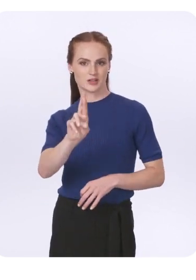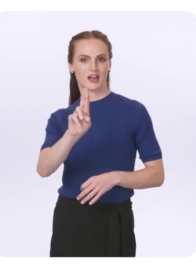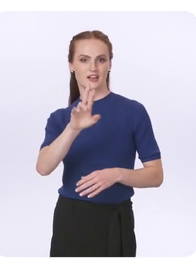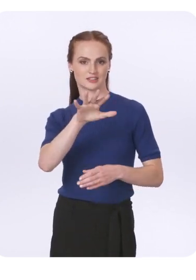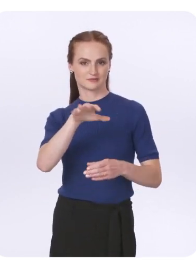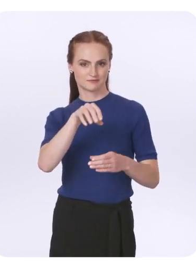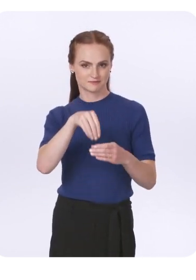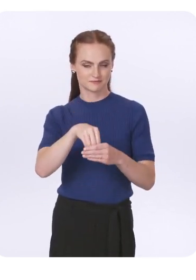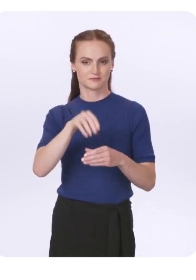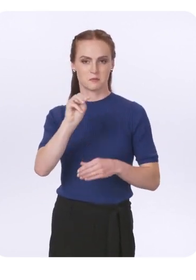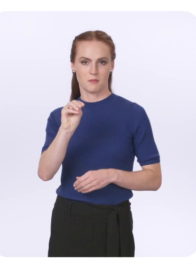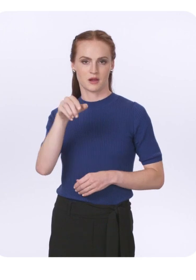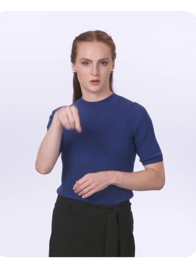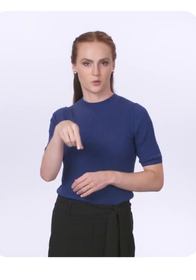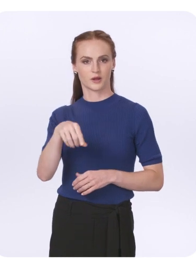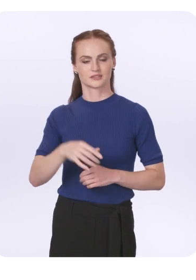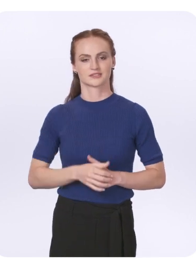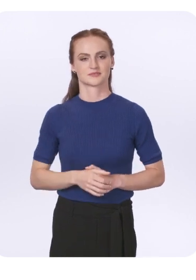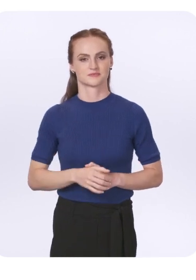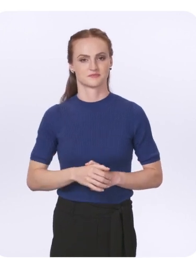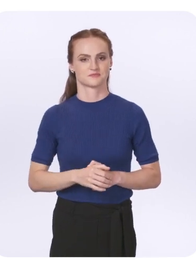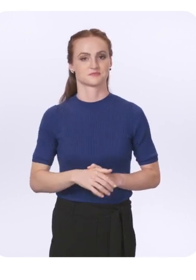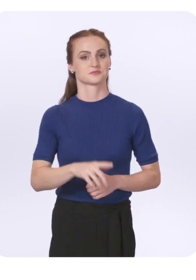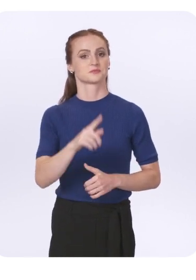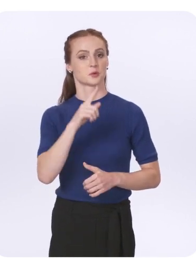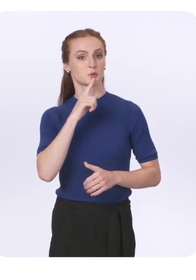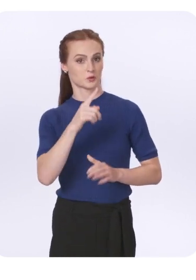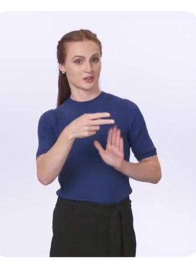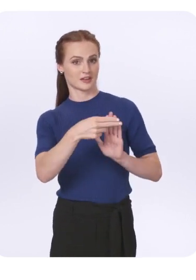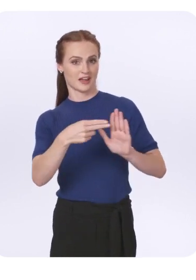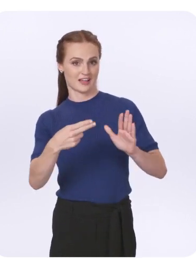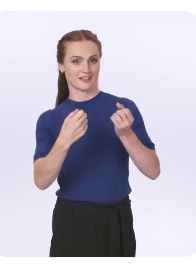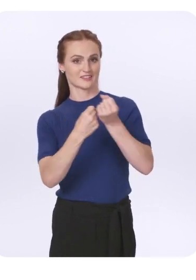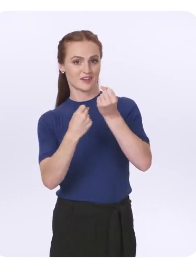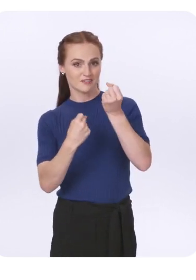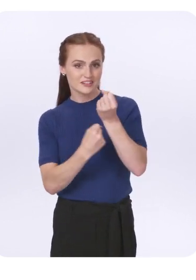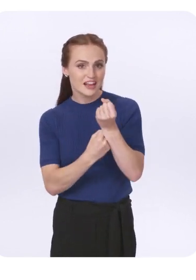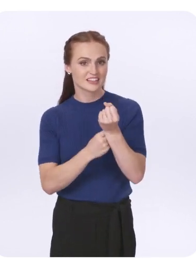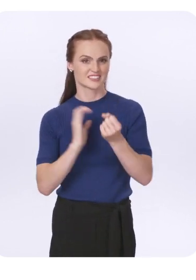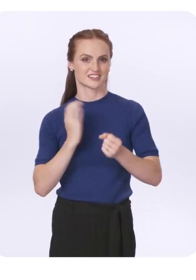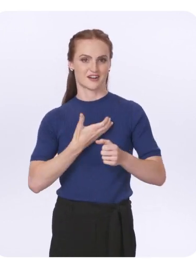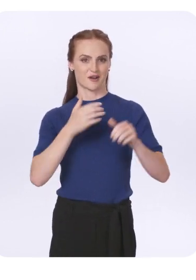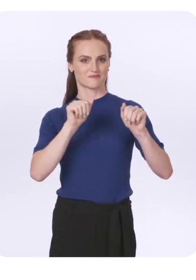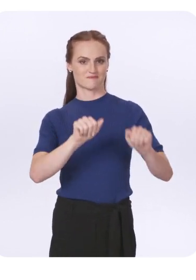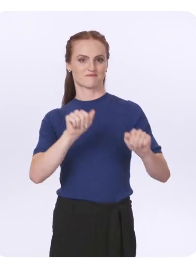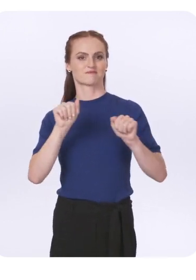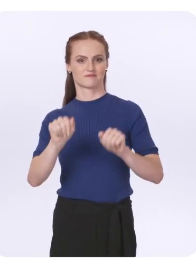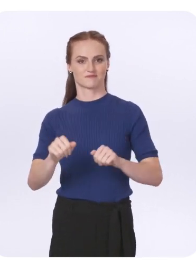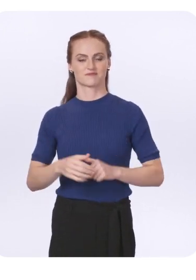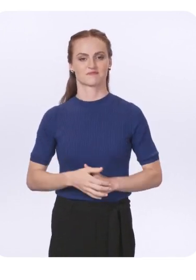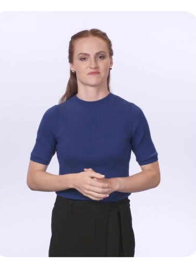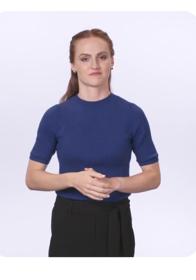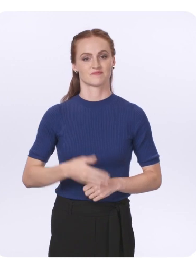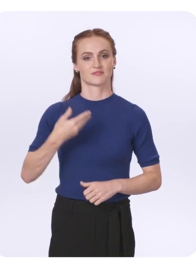and possibilities of what we can achieve. I’m Felix Zhang and building on Rik’s foundation,